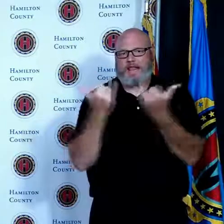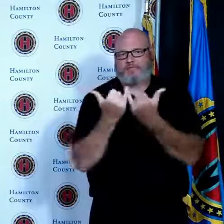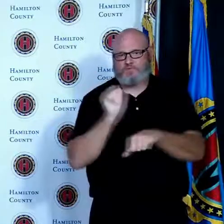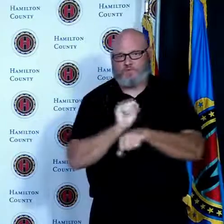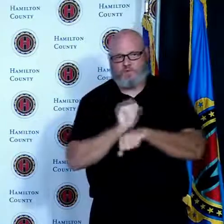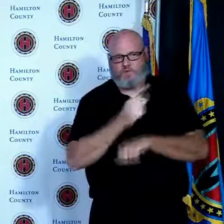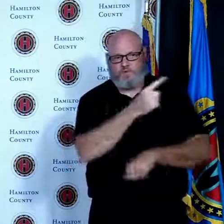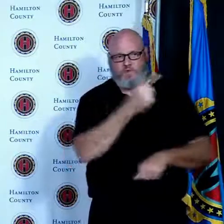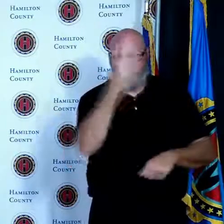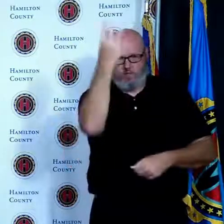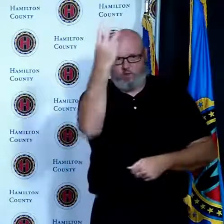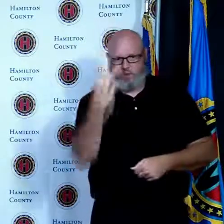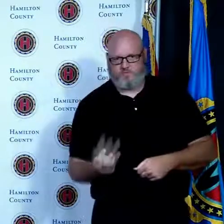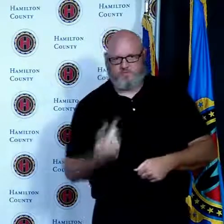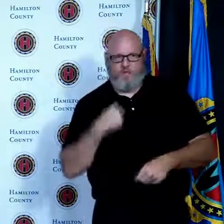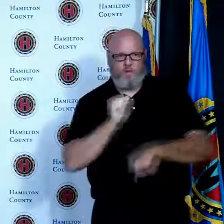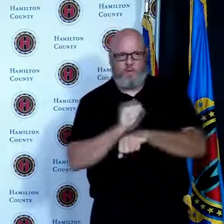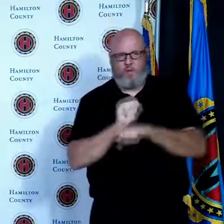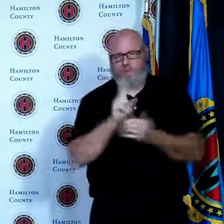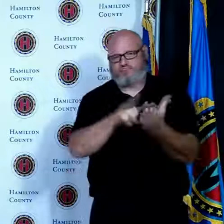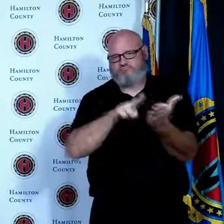thank you for the swag I'm wearing it with pride all over the